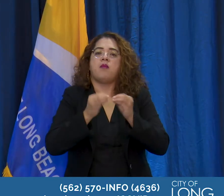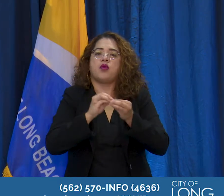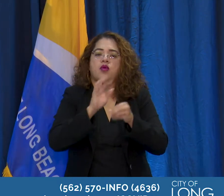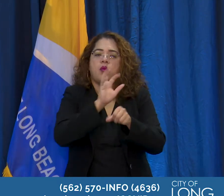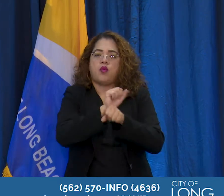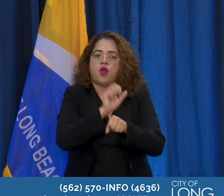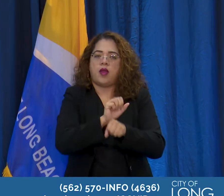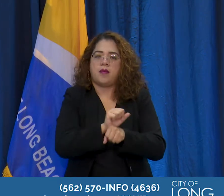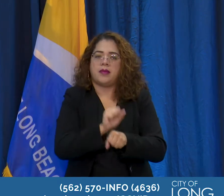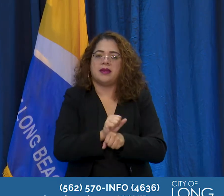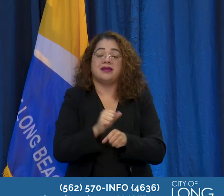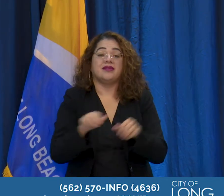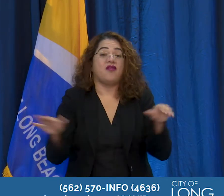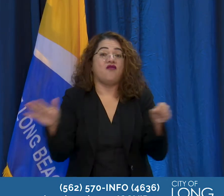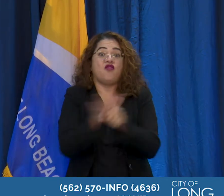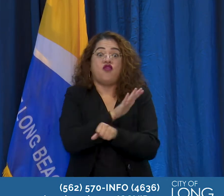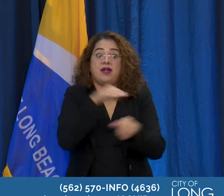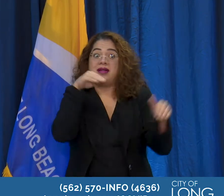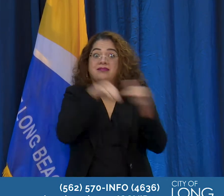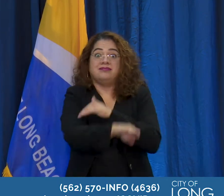which is what they're currently doing right now.